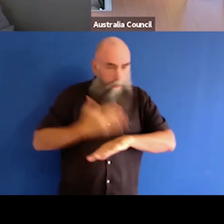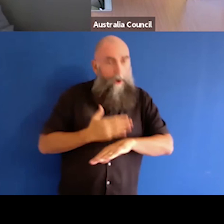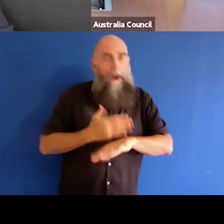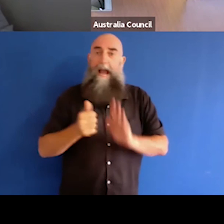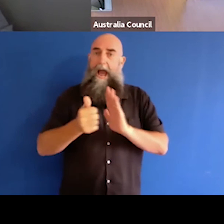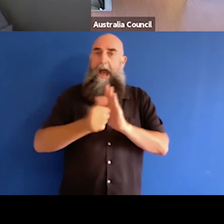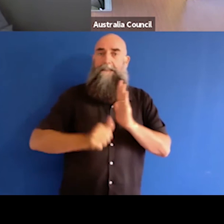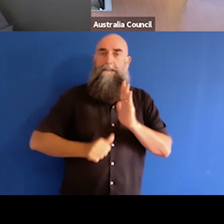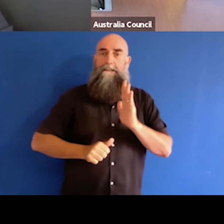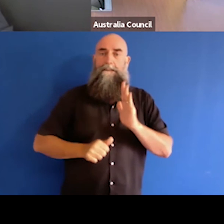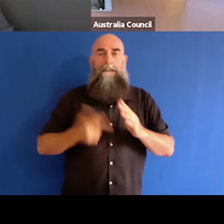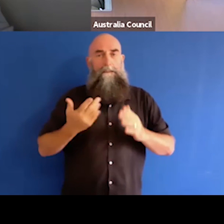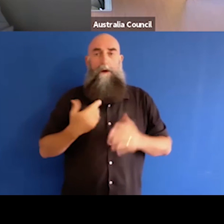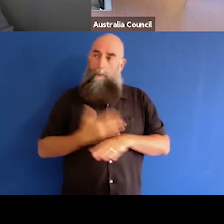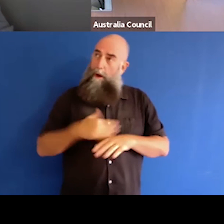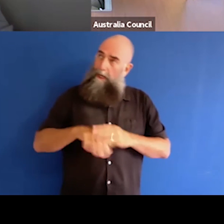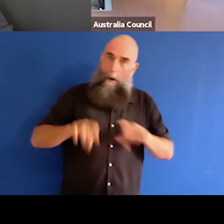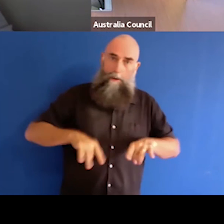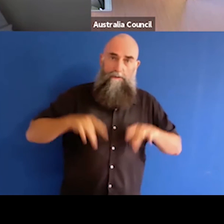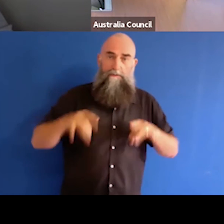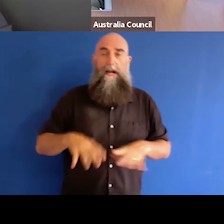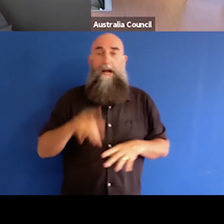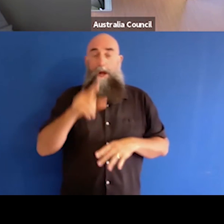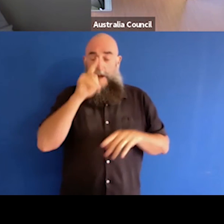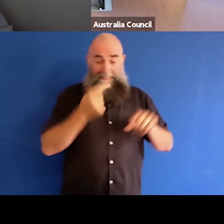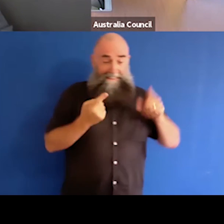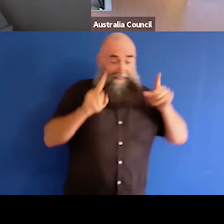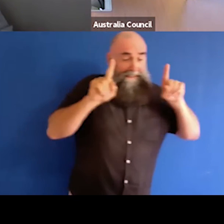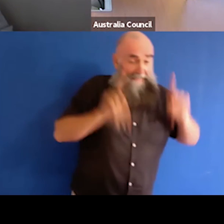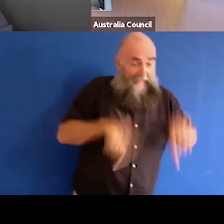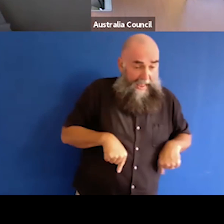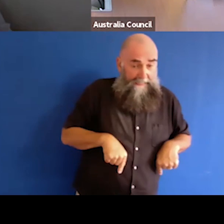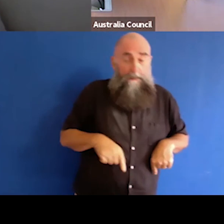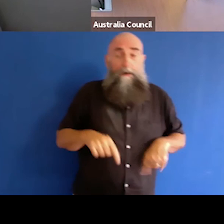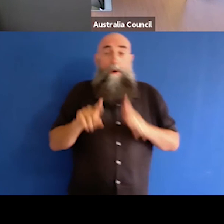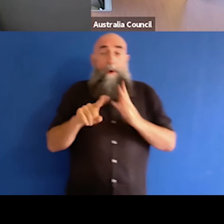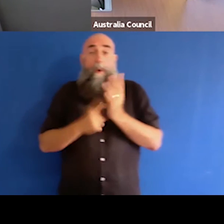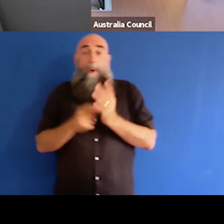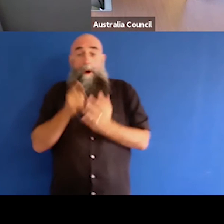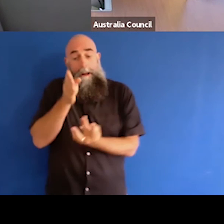That can be at the emerging stage, the mid career stage or the established stage.